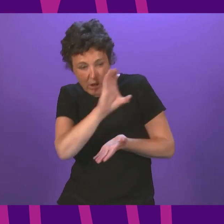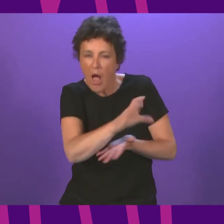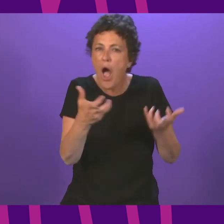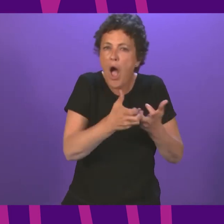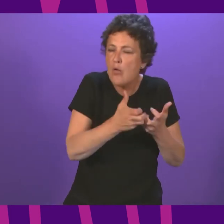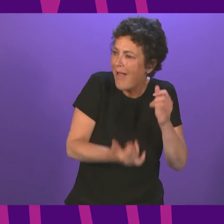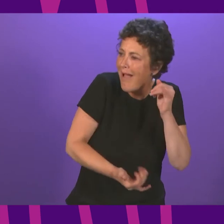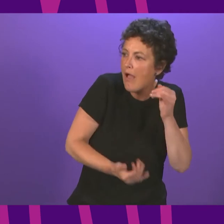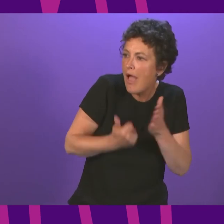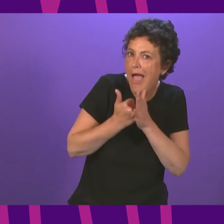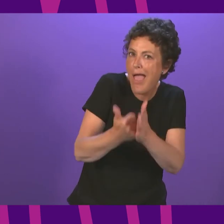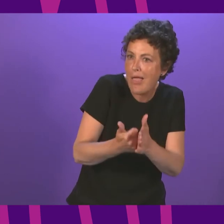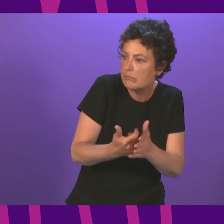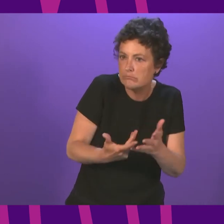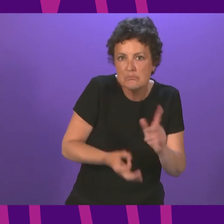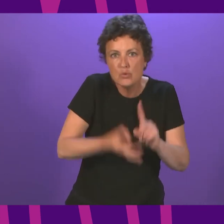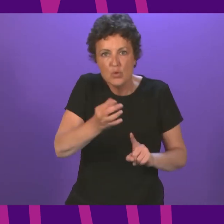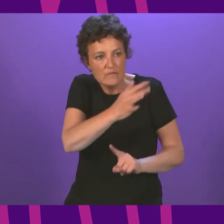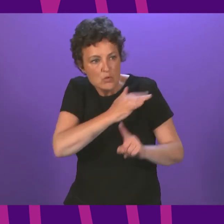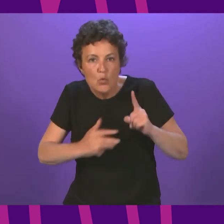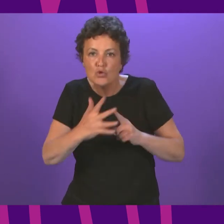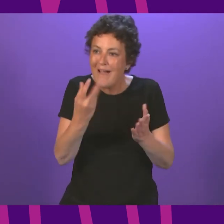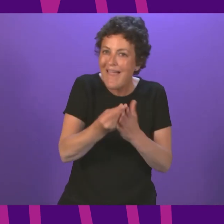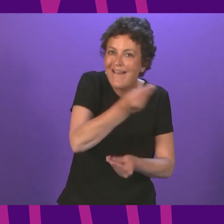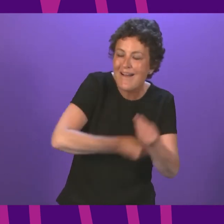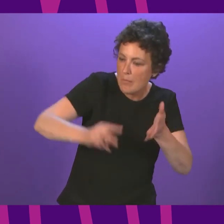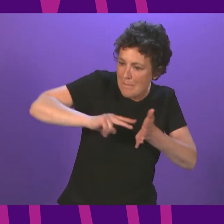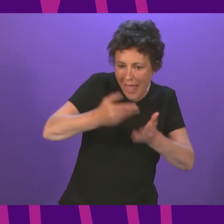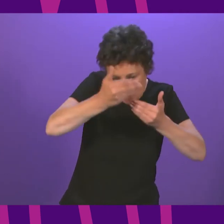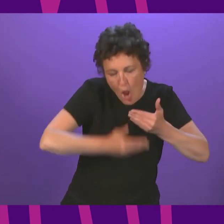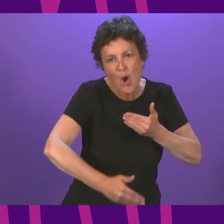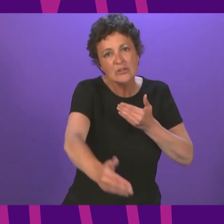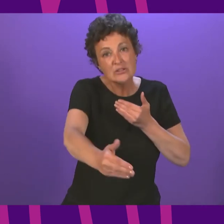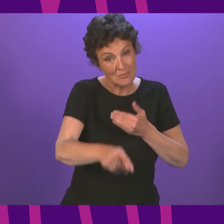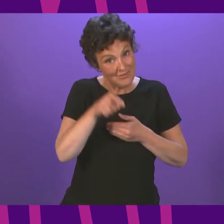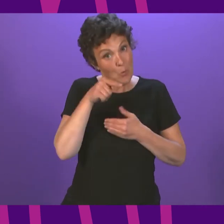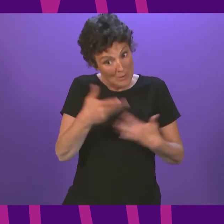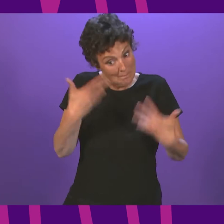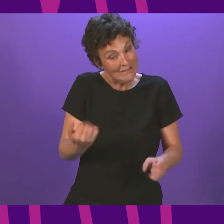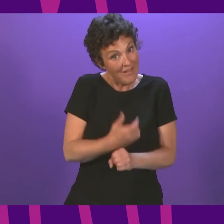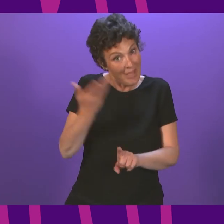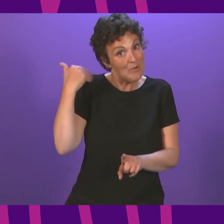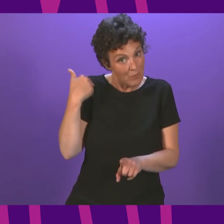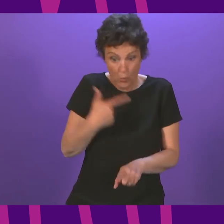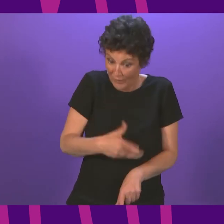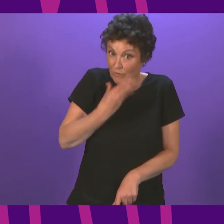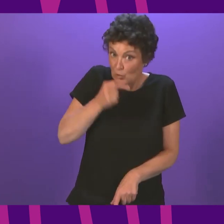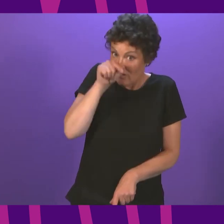not just over the next six months under the pandemic but in the long term. We have taken that approach before in the face of national crises, when we have used it as an opportunity